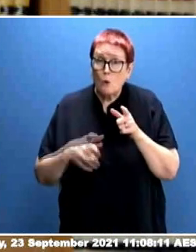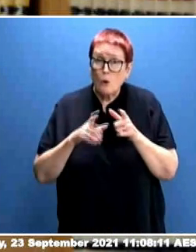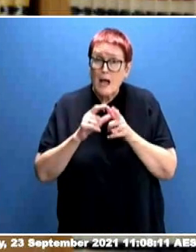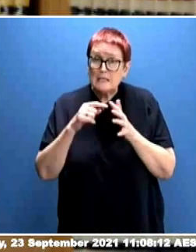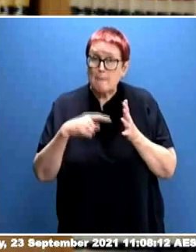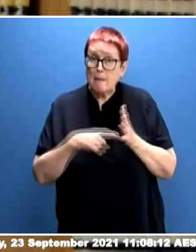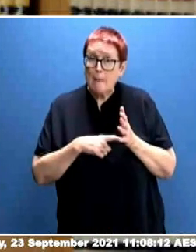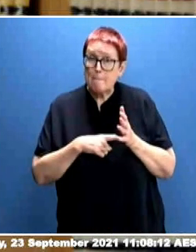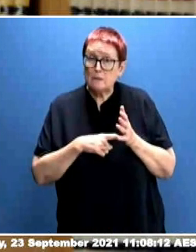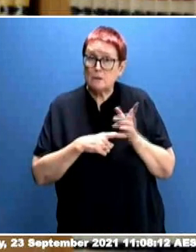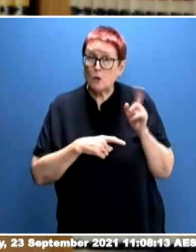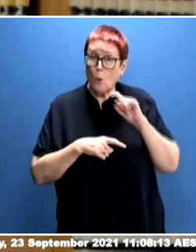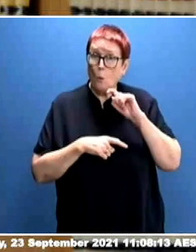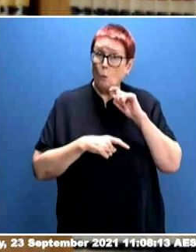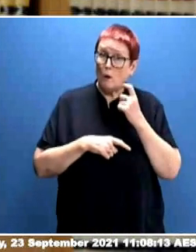is looking at this as an option or not?